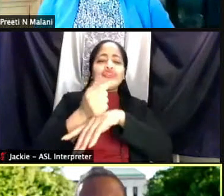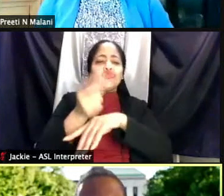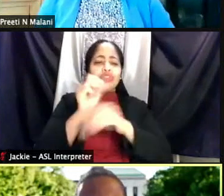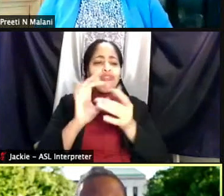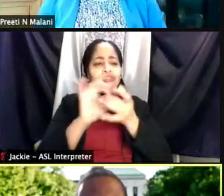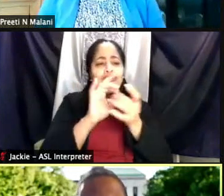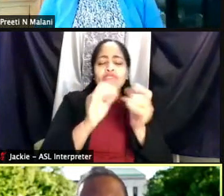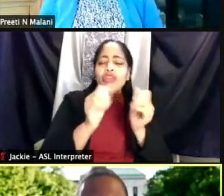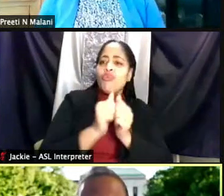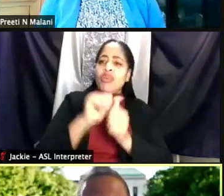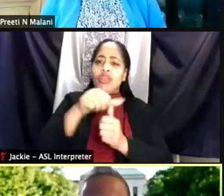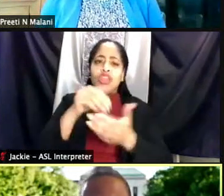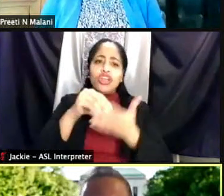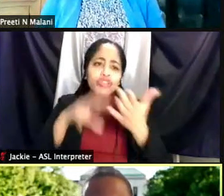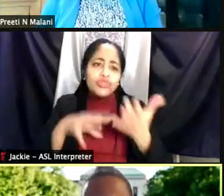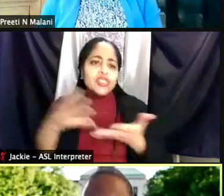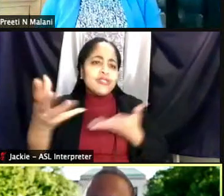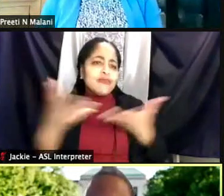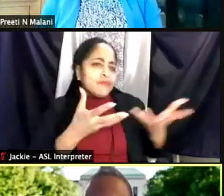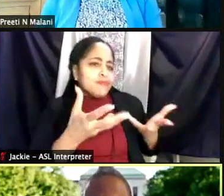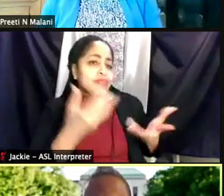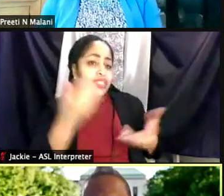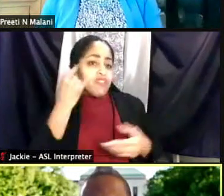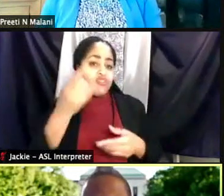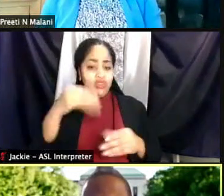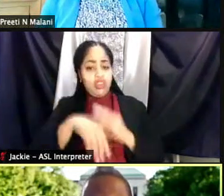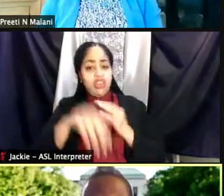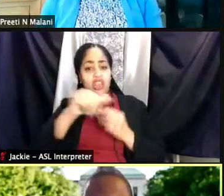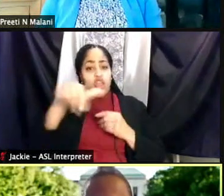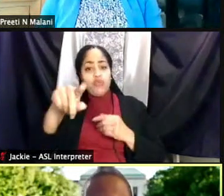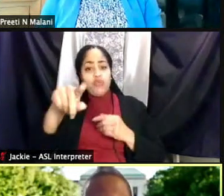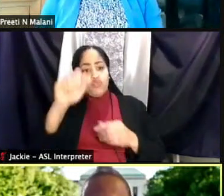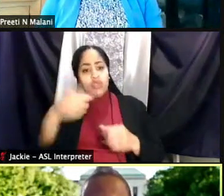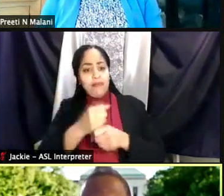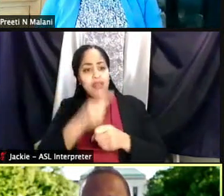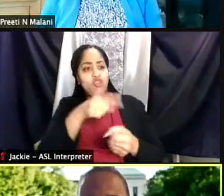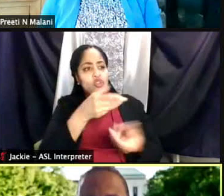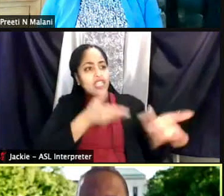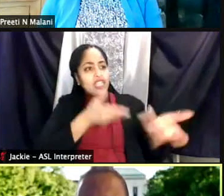And if you happen to be in Ann Arbor you can make those connections however you want.